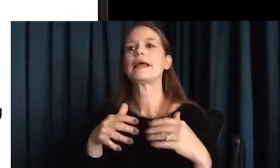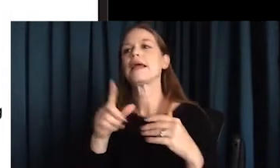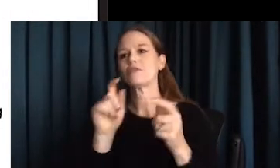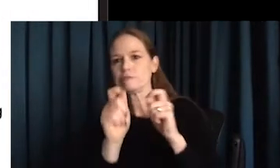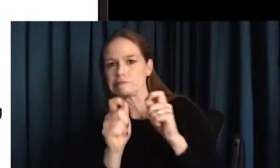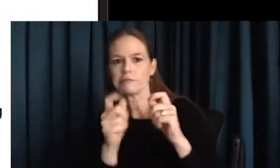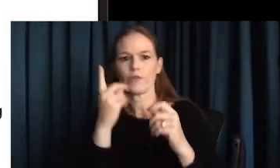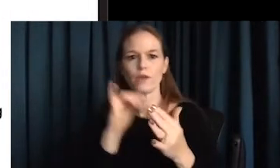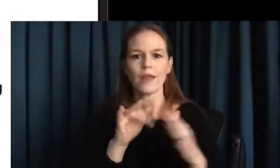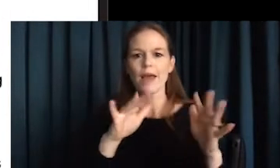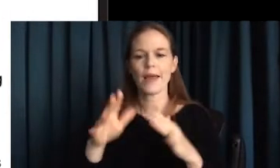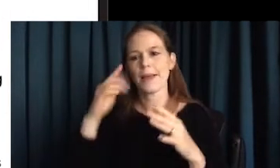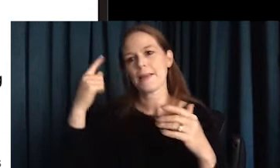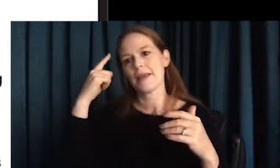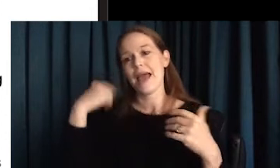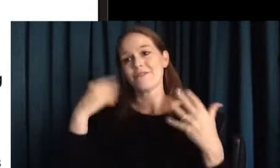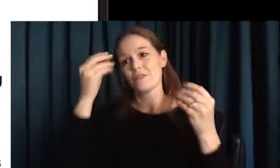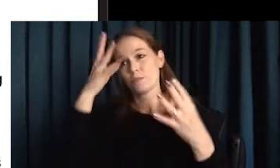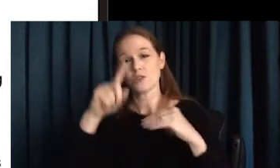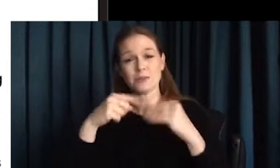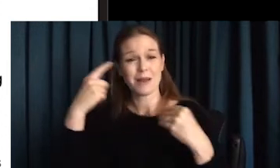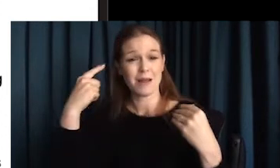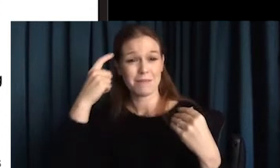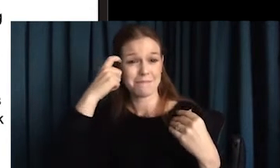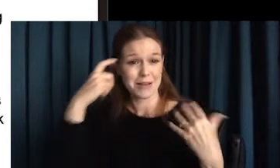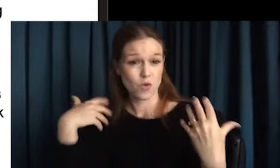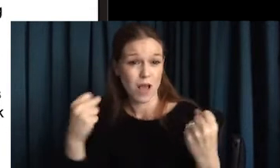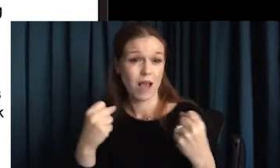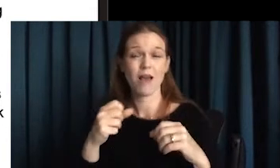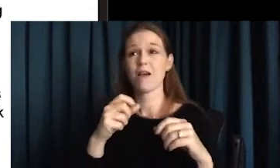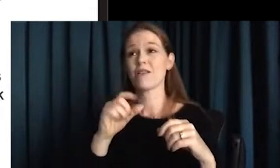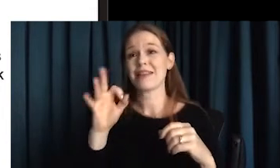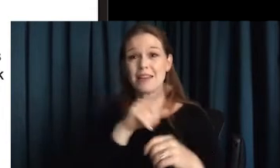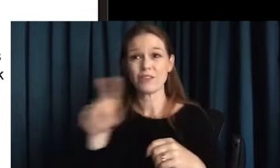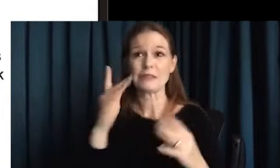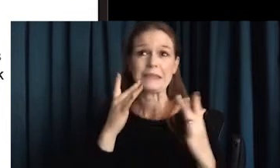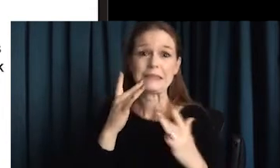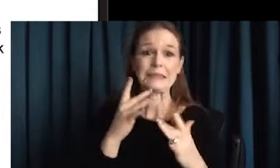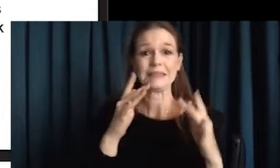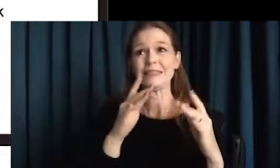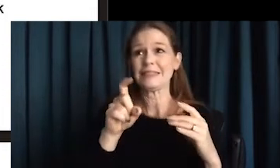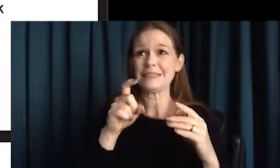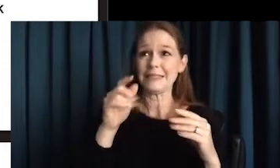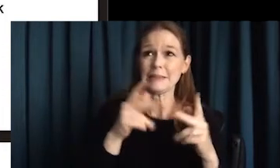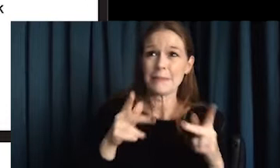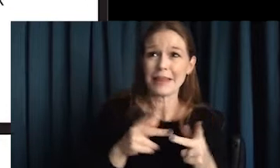And he also provides additional information about housing and food insecurity. And finally, he ends it with tips on how